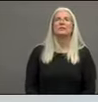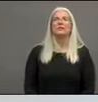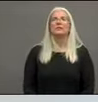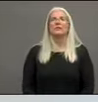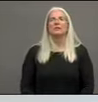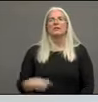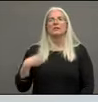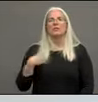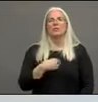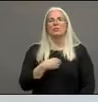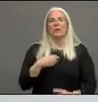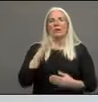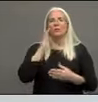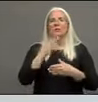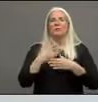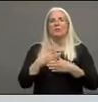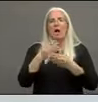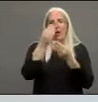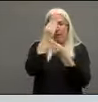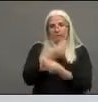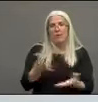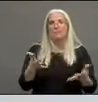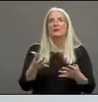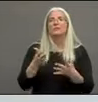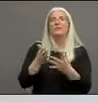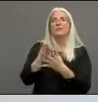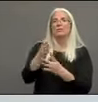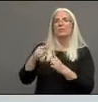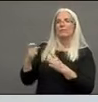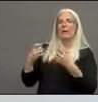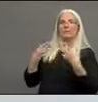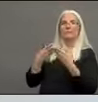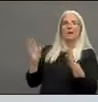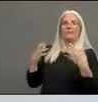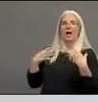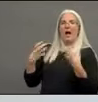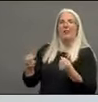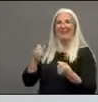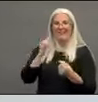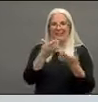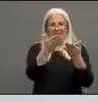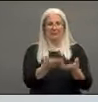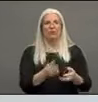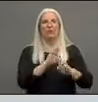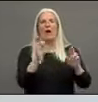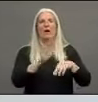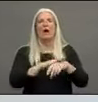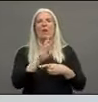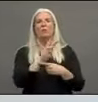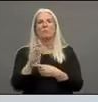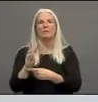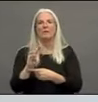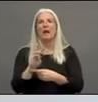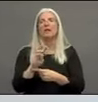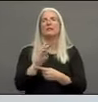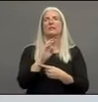that we've issued and you can find that information on sccgov.org/coronavirus.